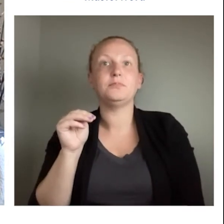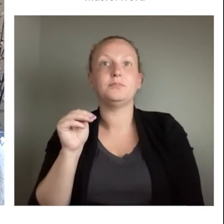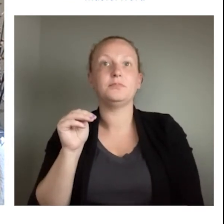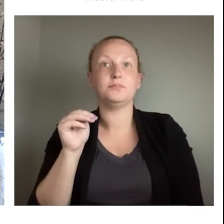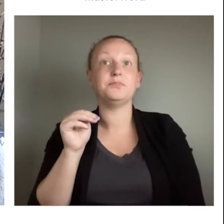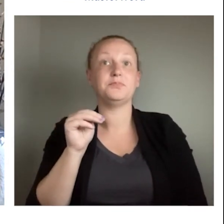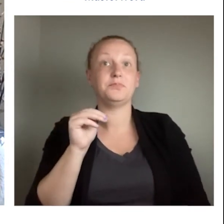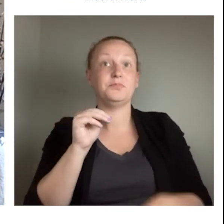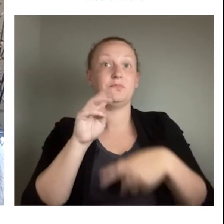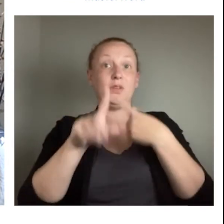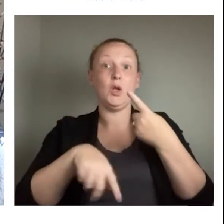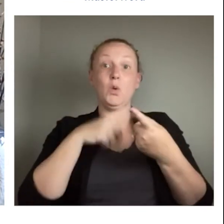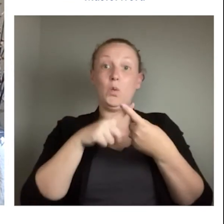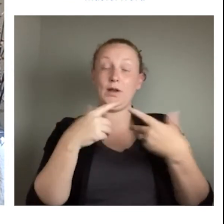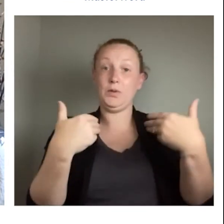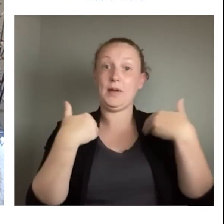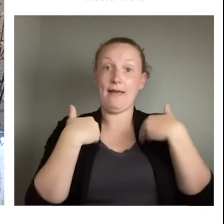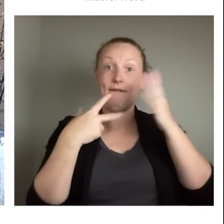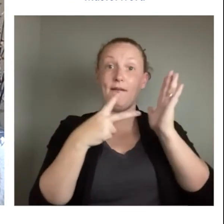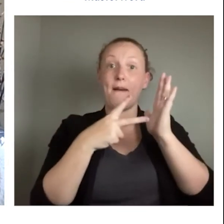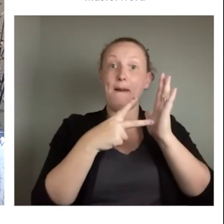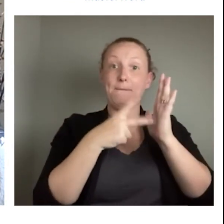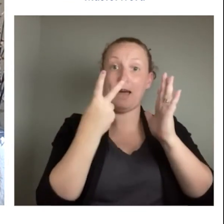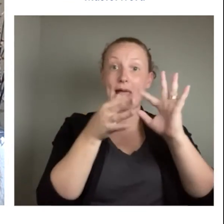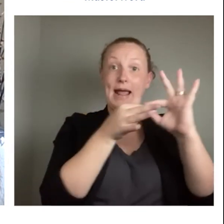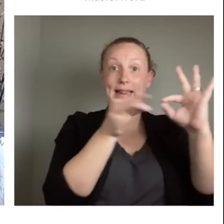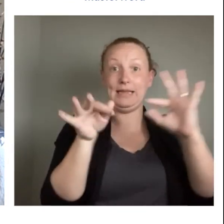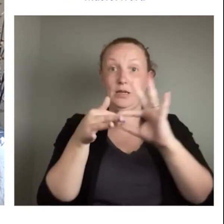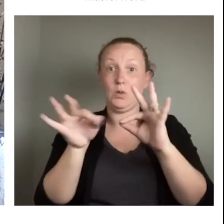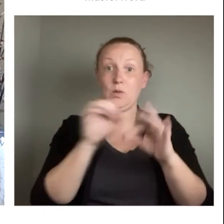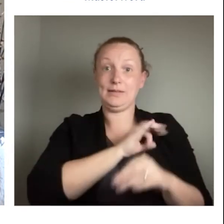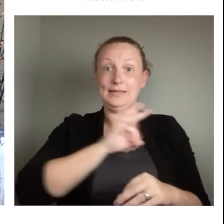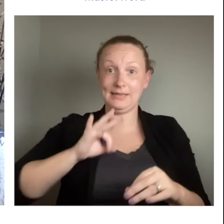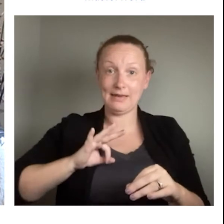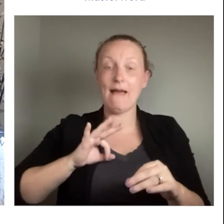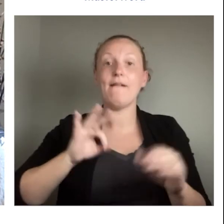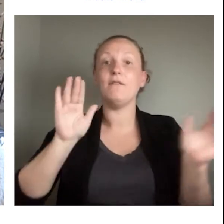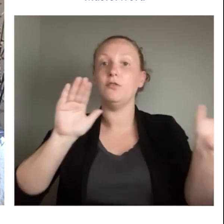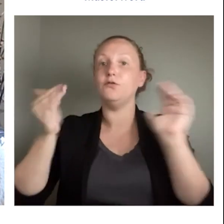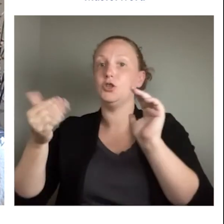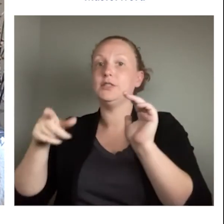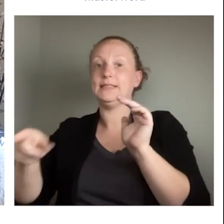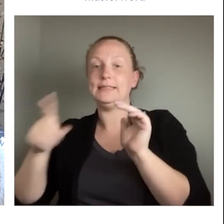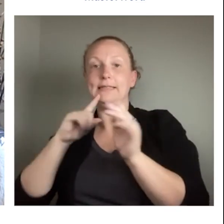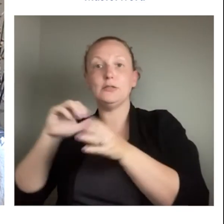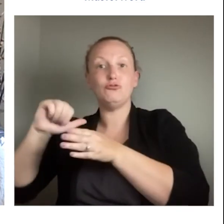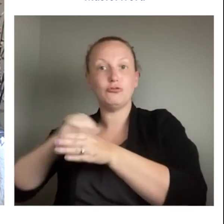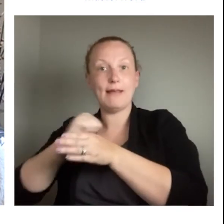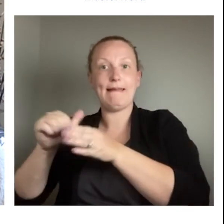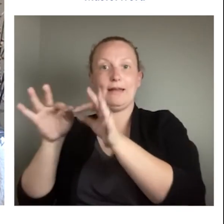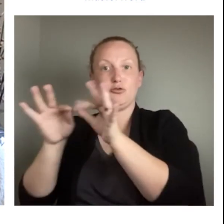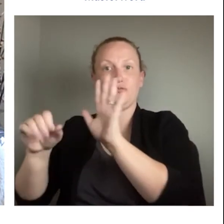you have a trained interpreter that has gone to some type of certification. You can do ah, 40-hour of a community interpreting training.